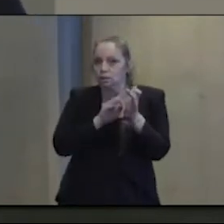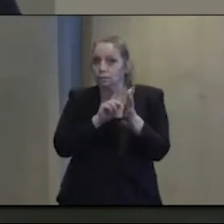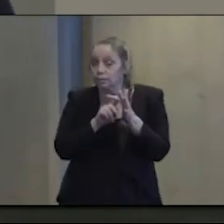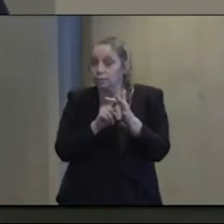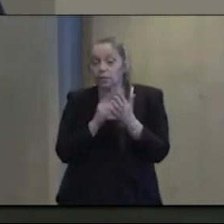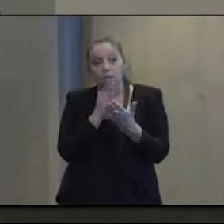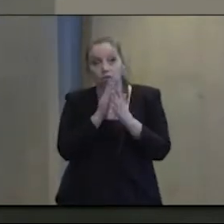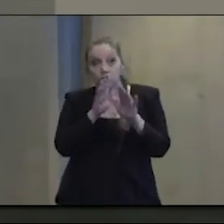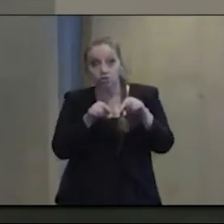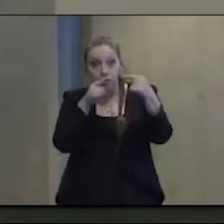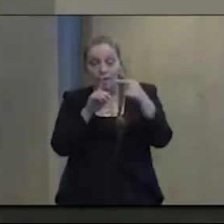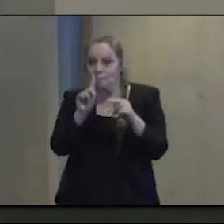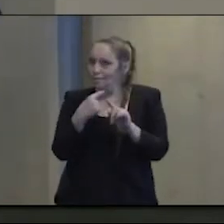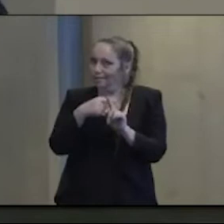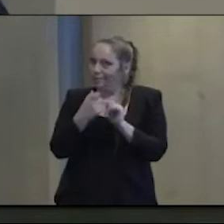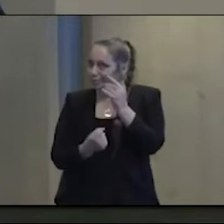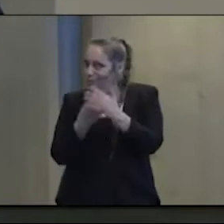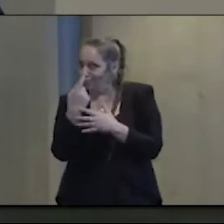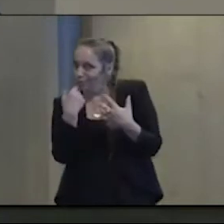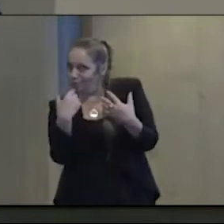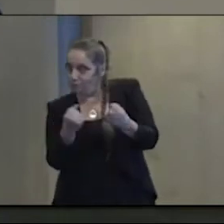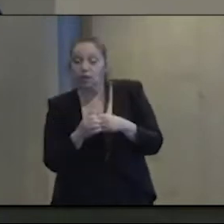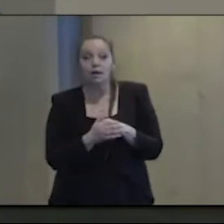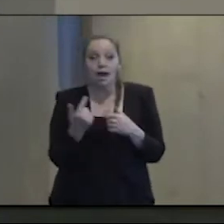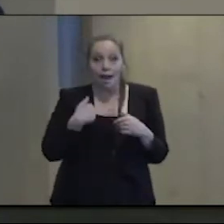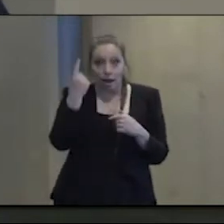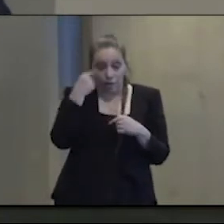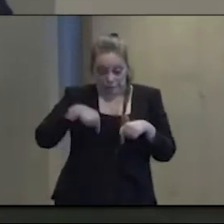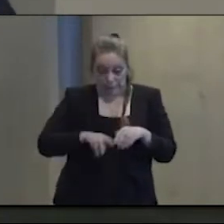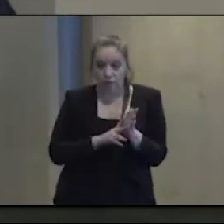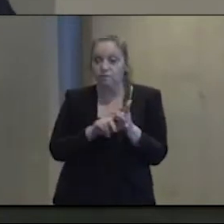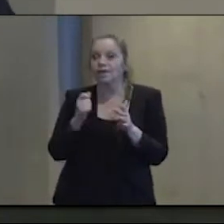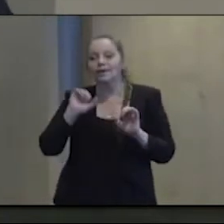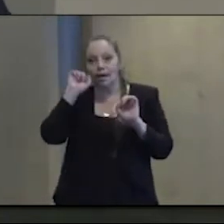challenge and an opportunity for us and i think those of us in Victoria understand this issue